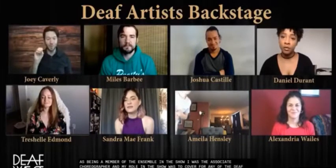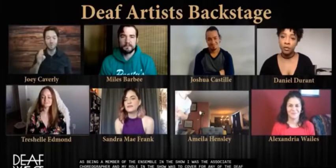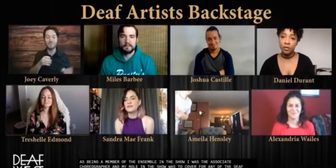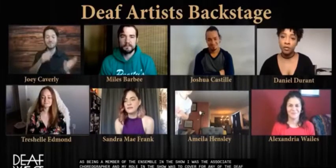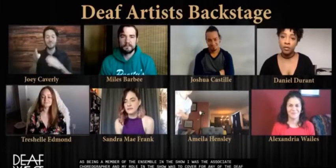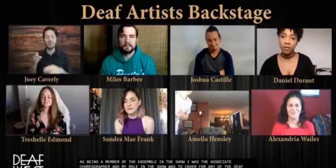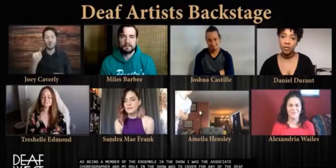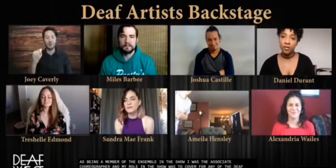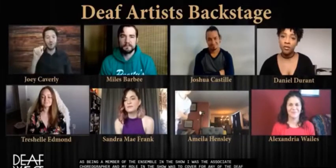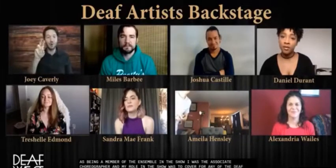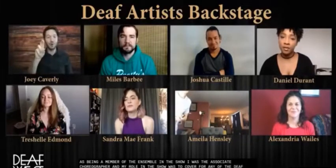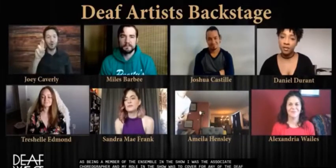Joey Antonio